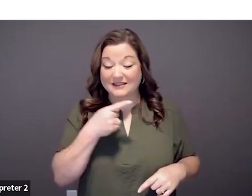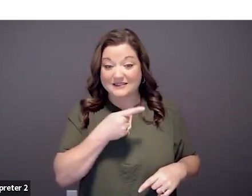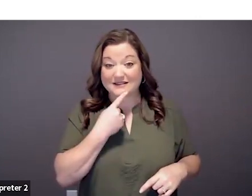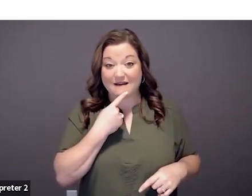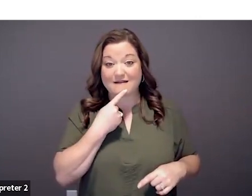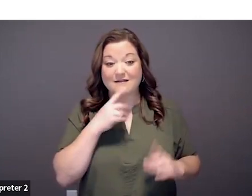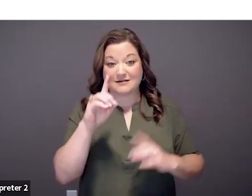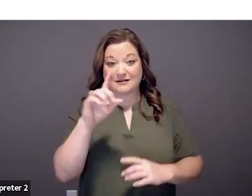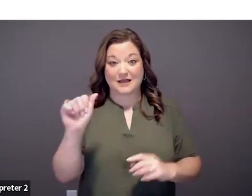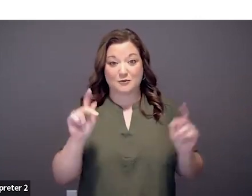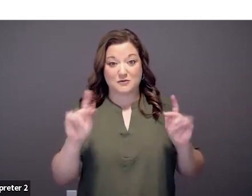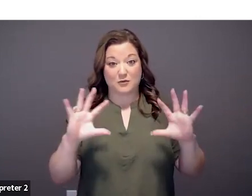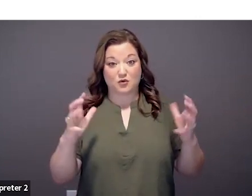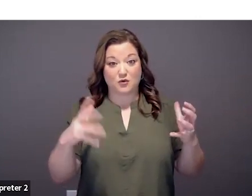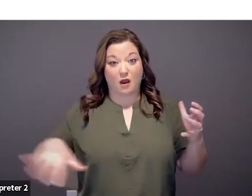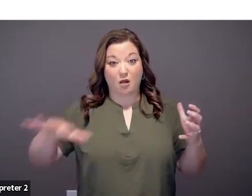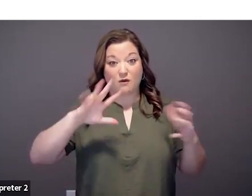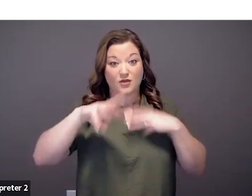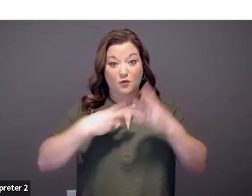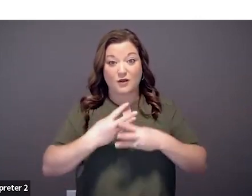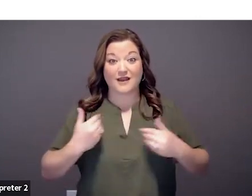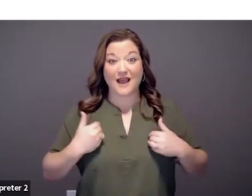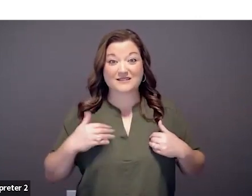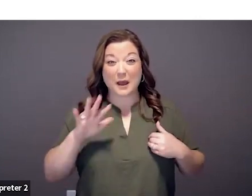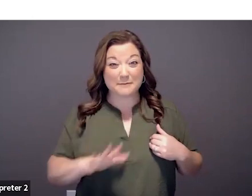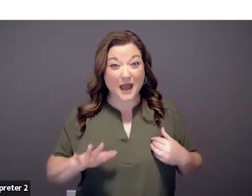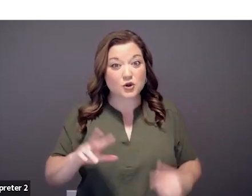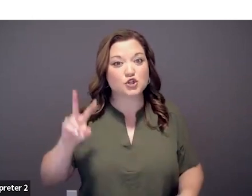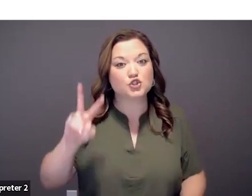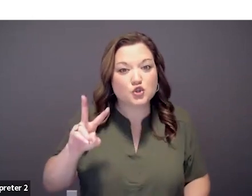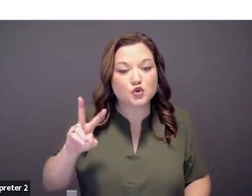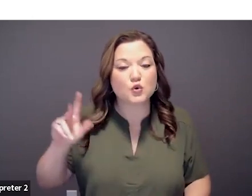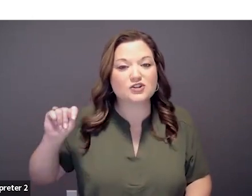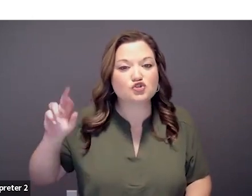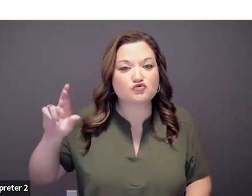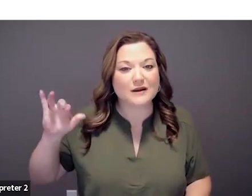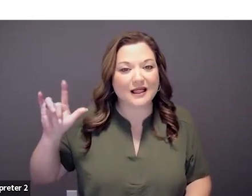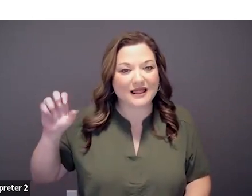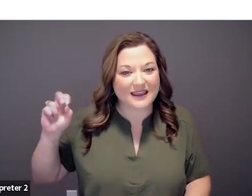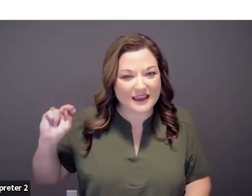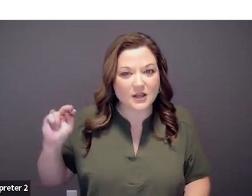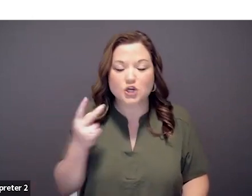of the world has about two trillion, yes, trillion with a T in disposable income.